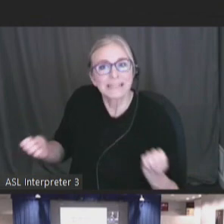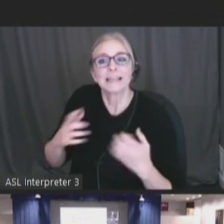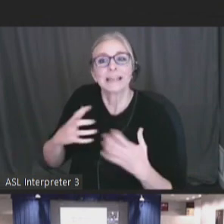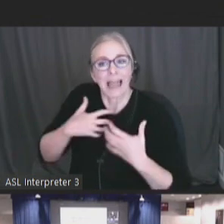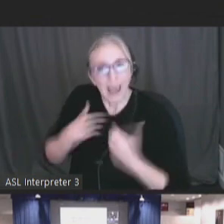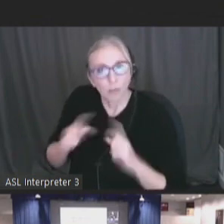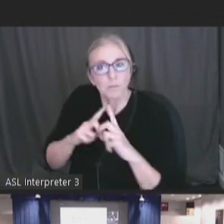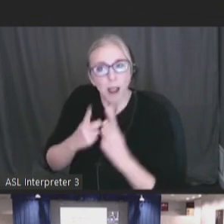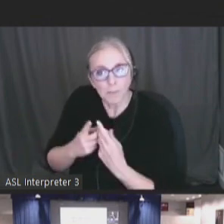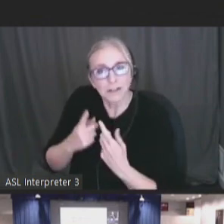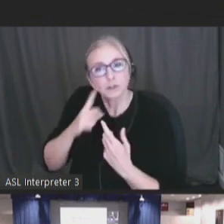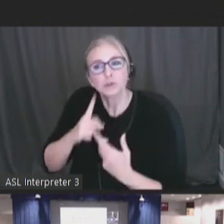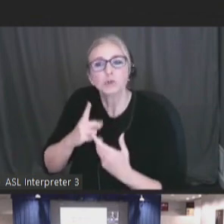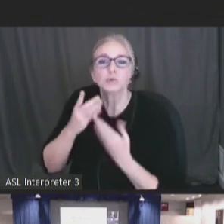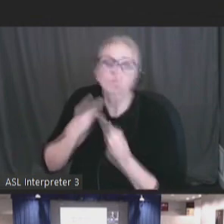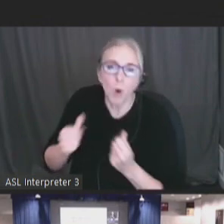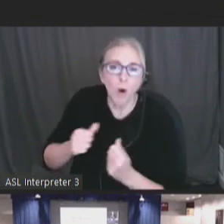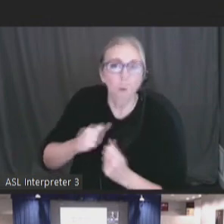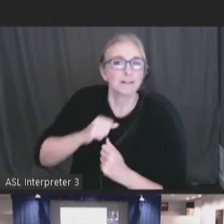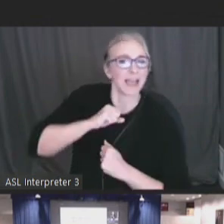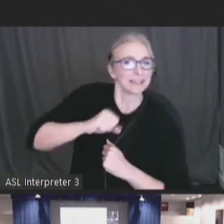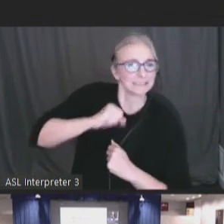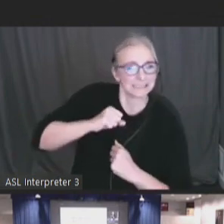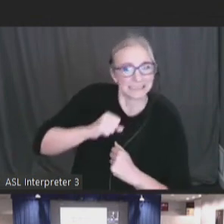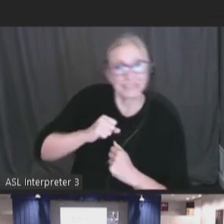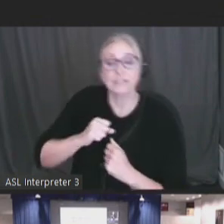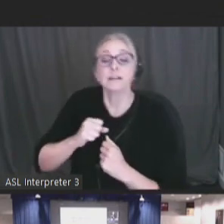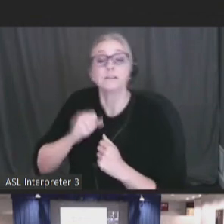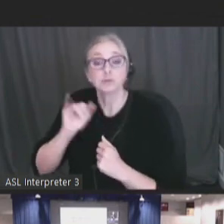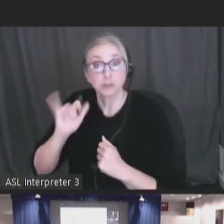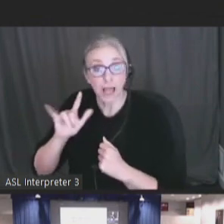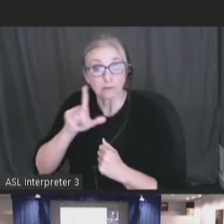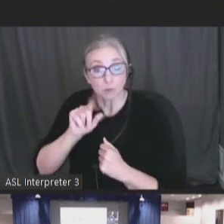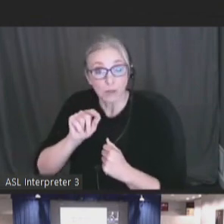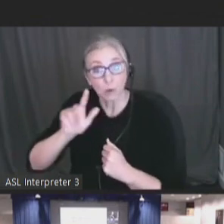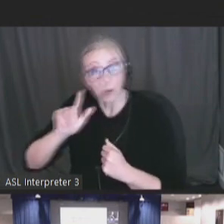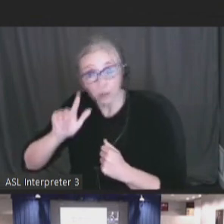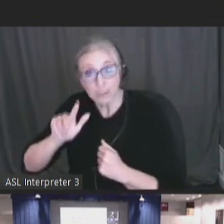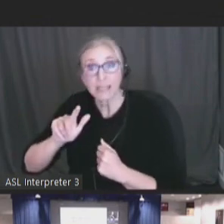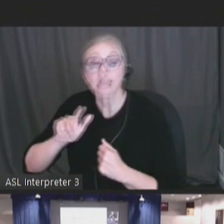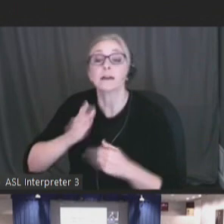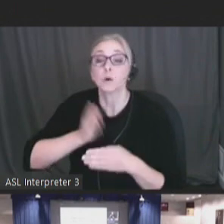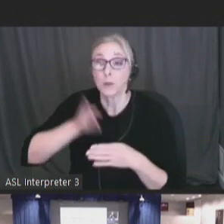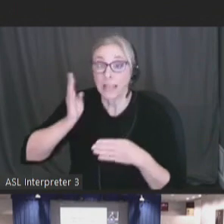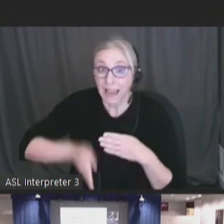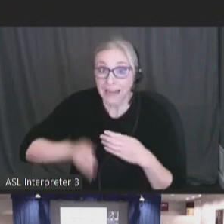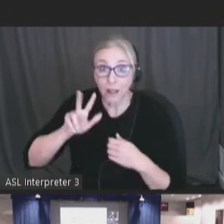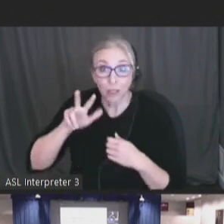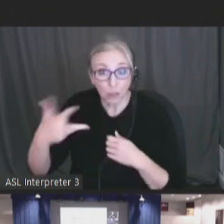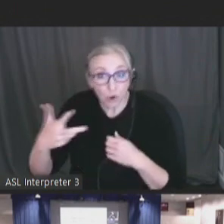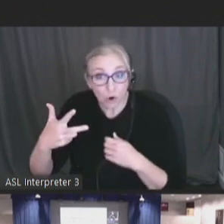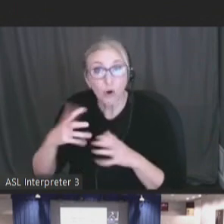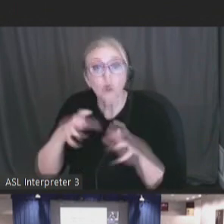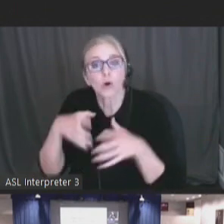Hesitancy project in July of 2023. We wrapped up a third cohort of sites that